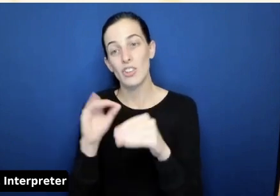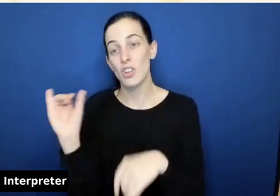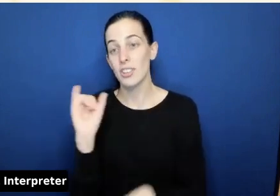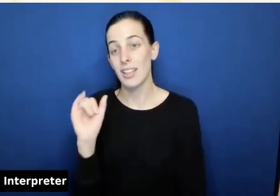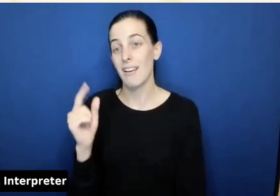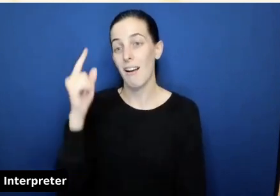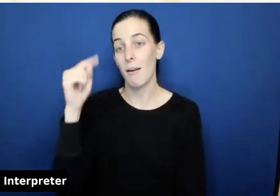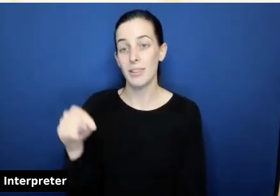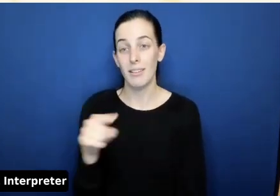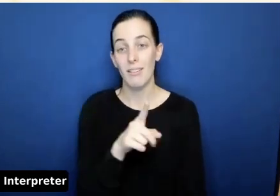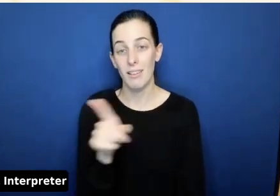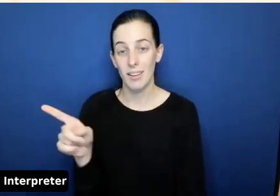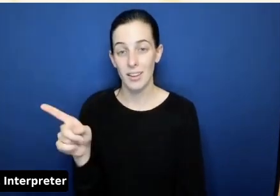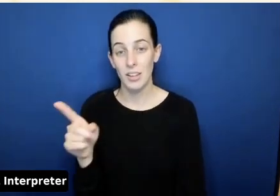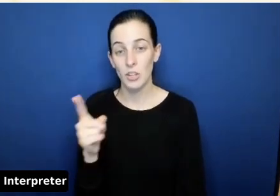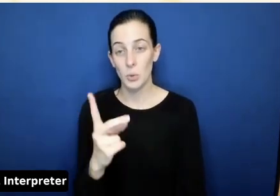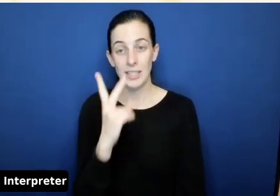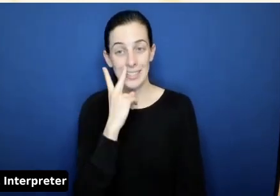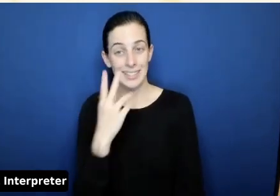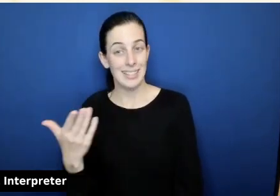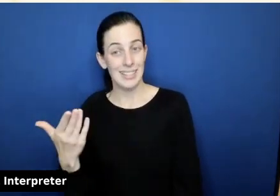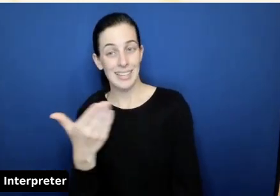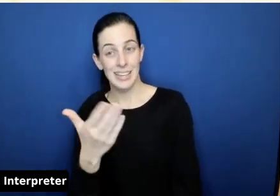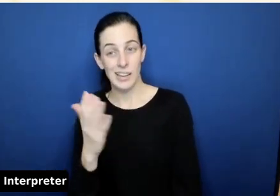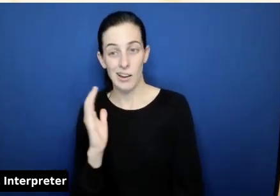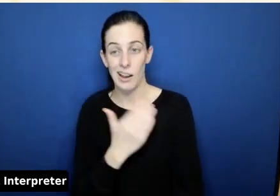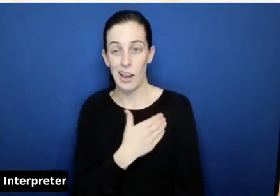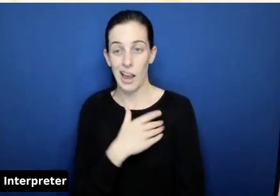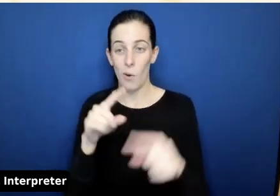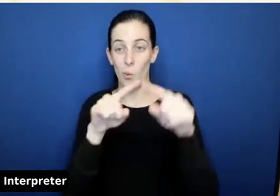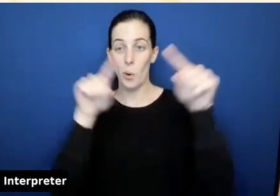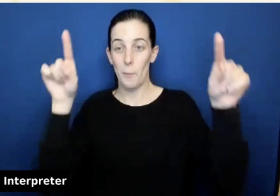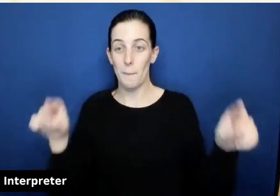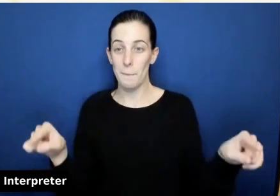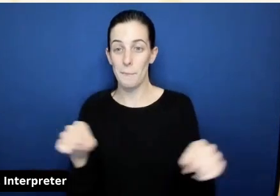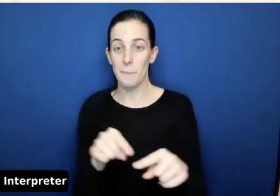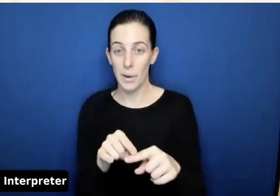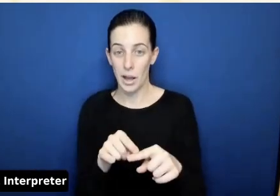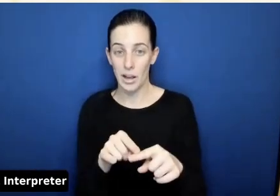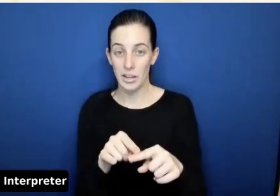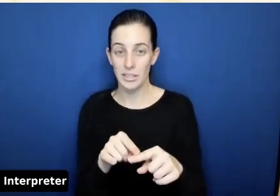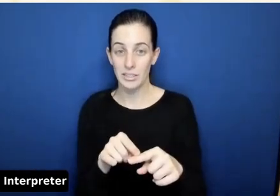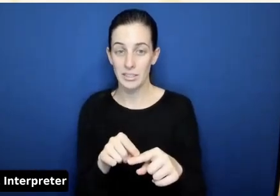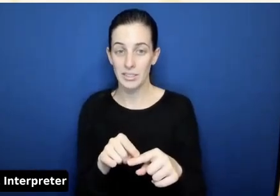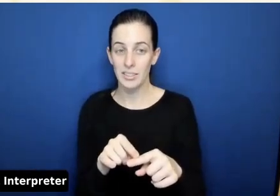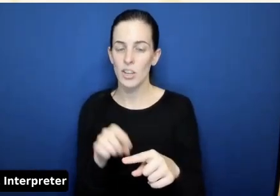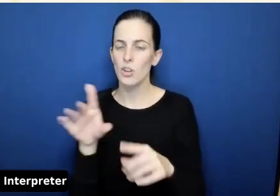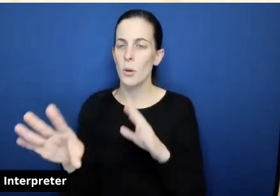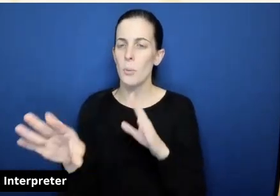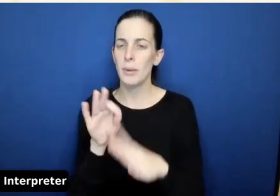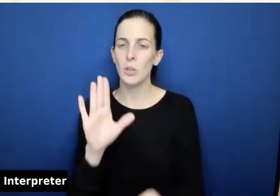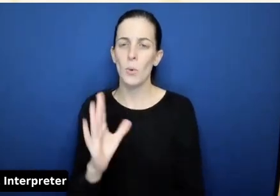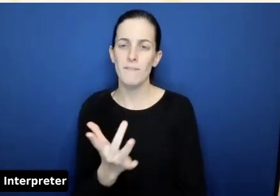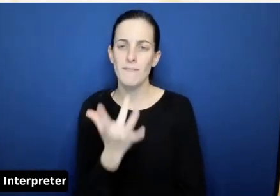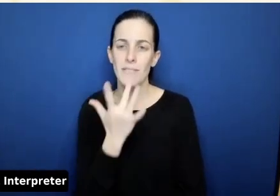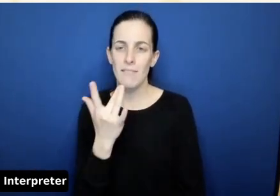So here as we can see in our combobox for example, to choose a favorite food item type, the currently active item is visually seen